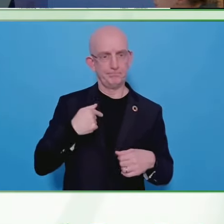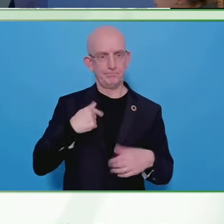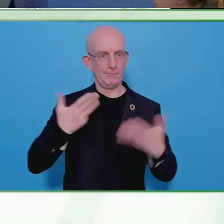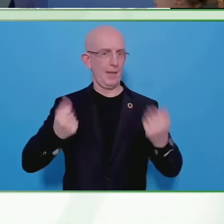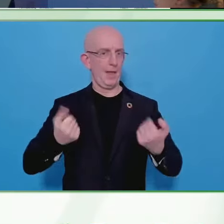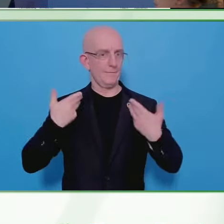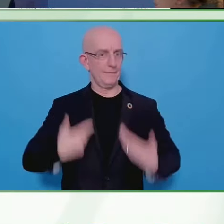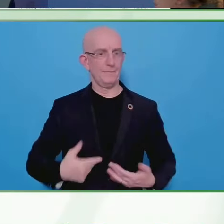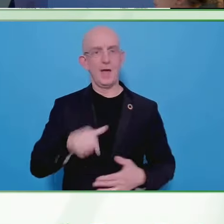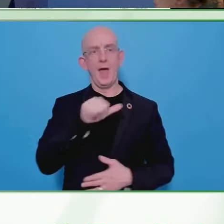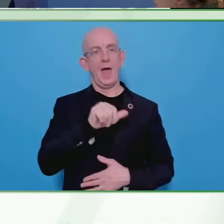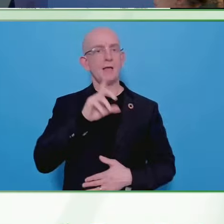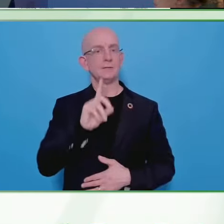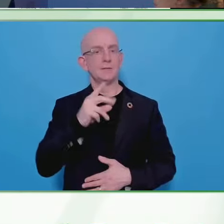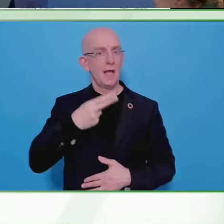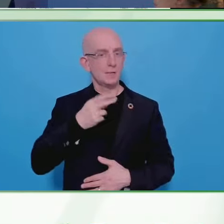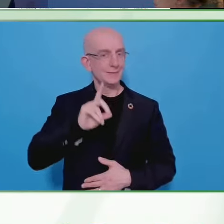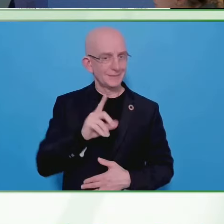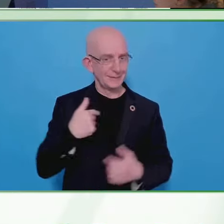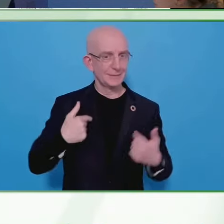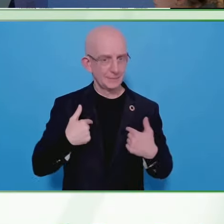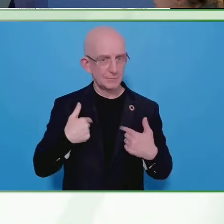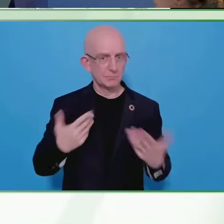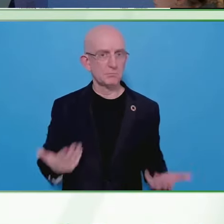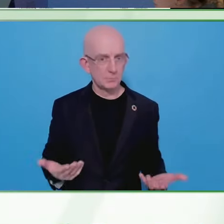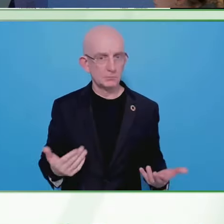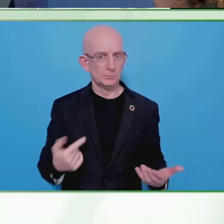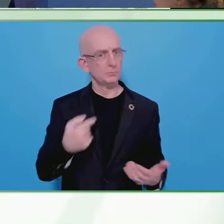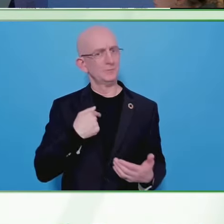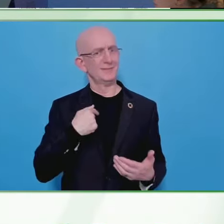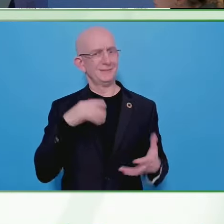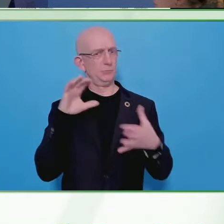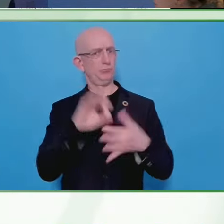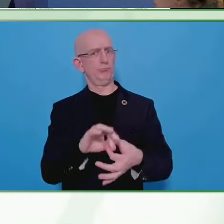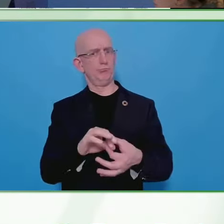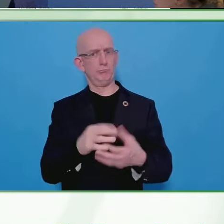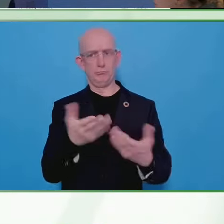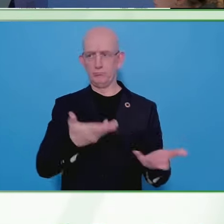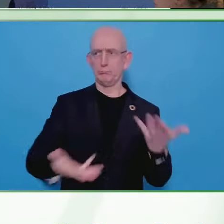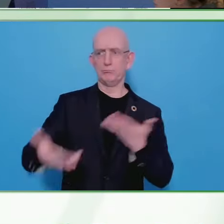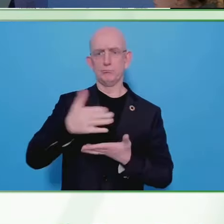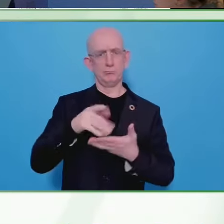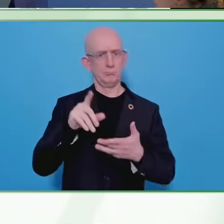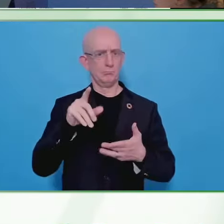I lost my husband due to a dramatic brain injury and dementia came for him.